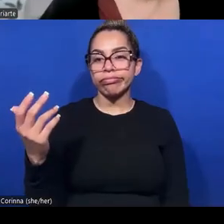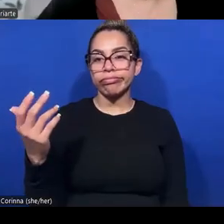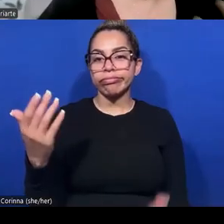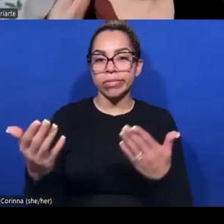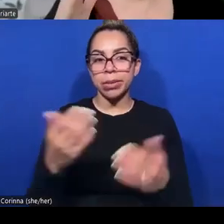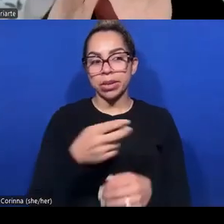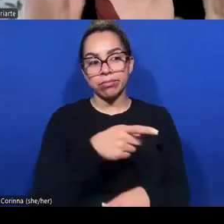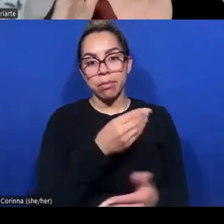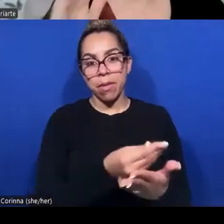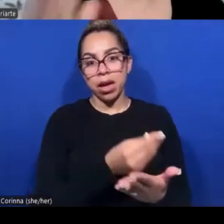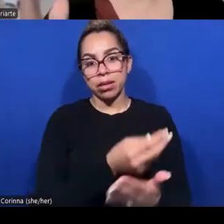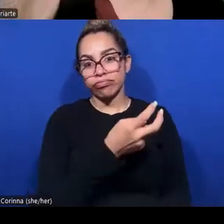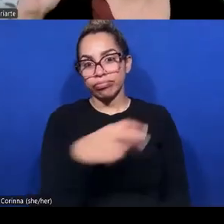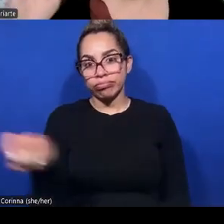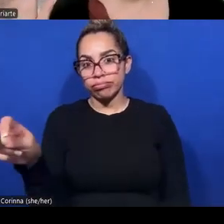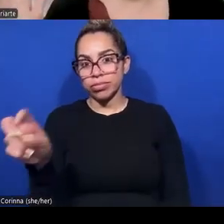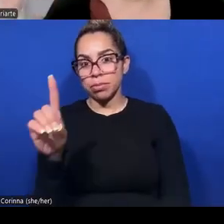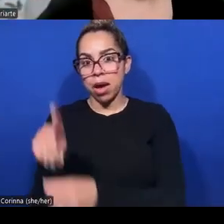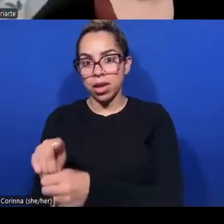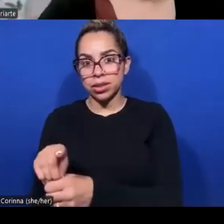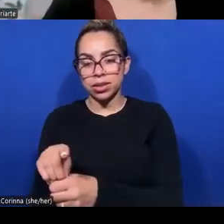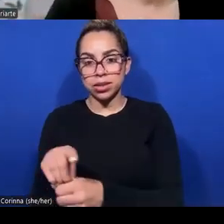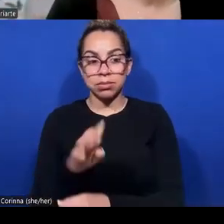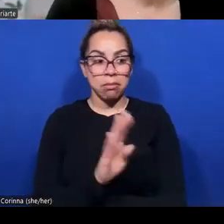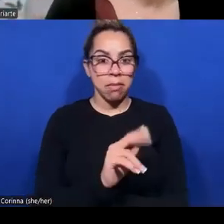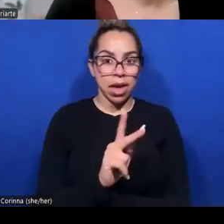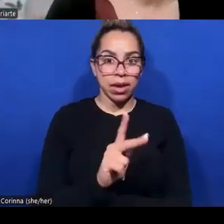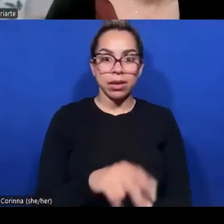because I do it electronically between my bank and the CalAble account.